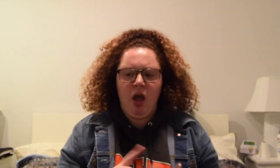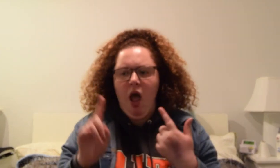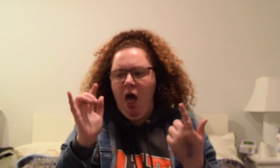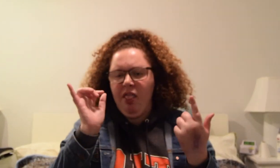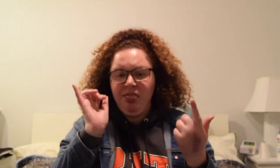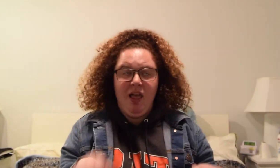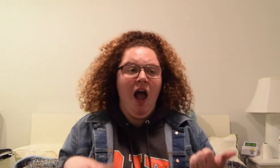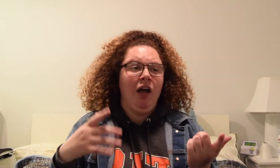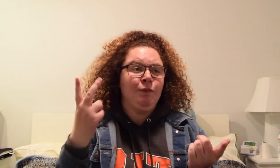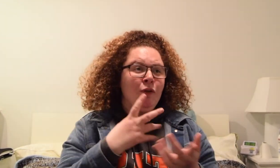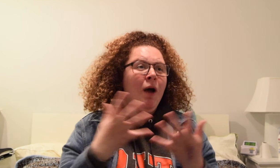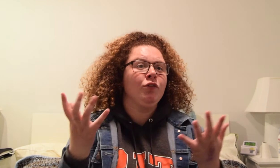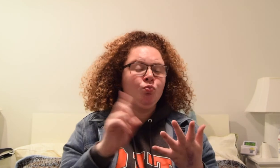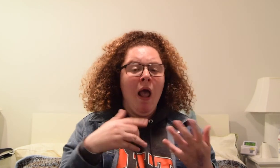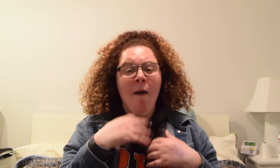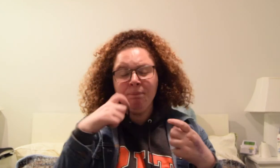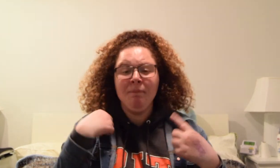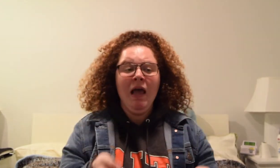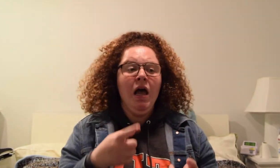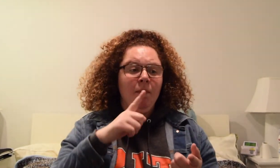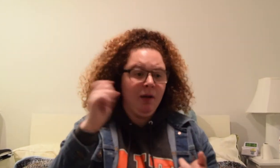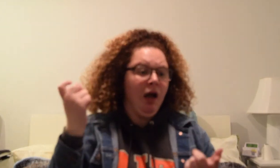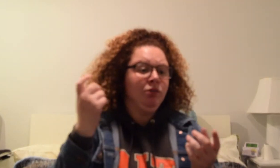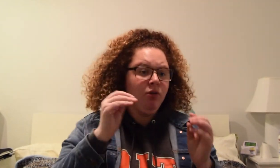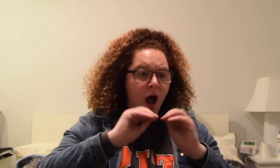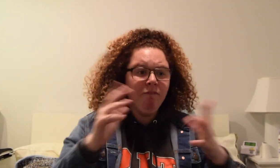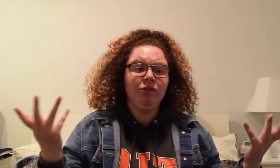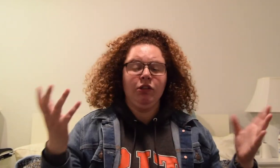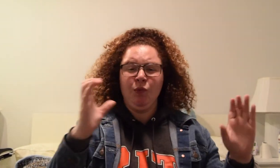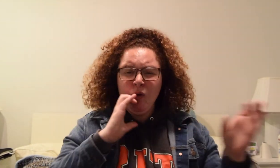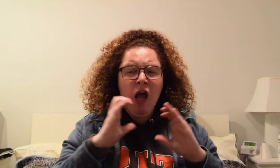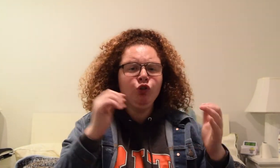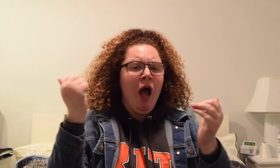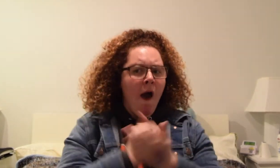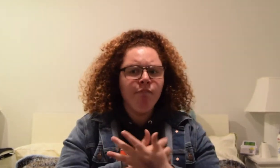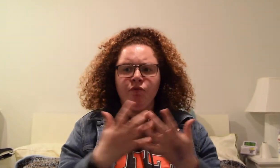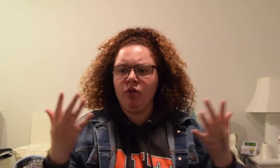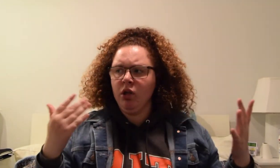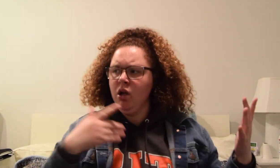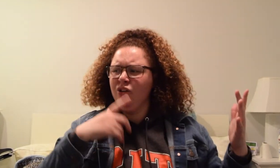But yeah, that's where I've been because obviously communication and everything